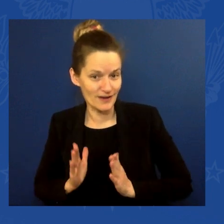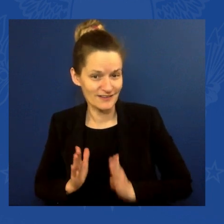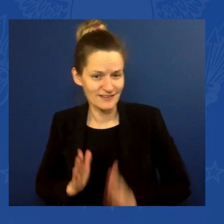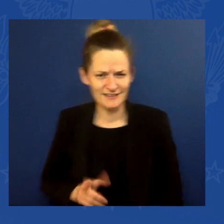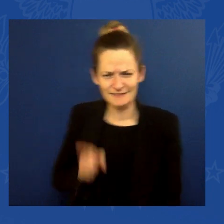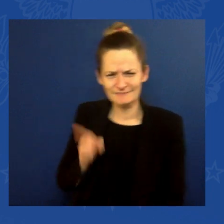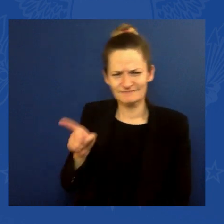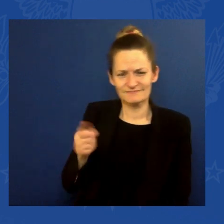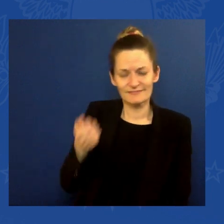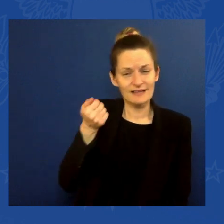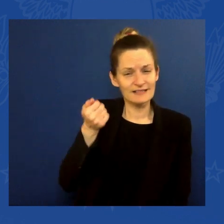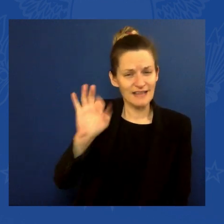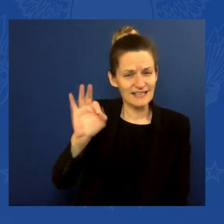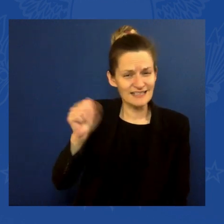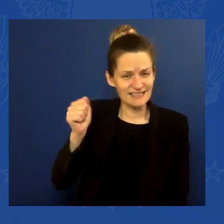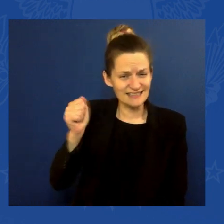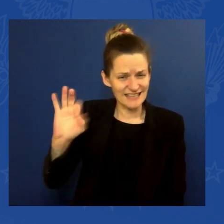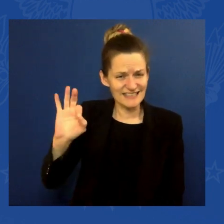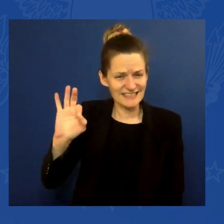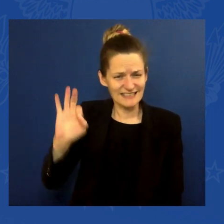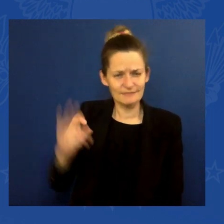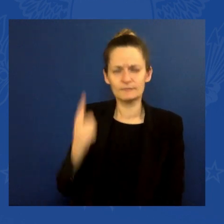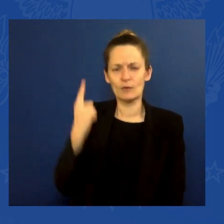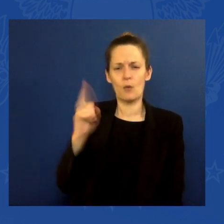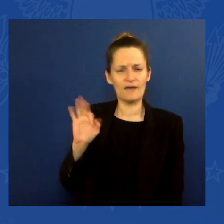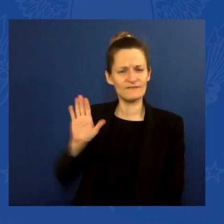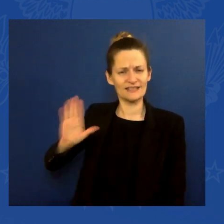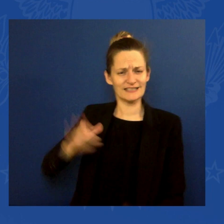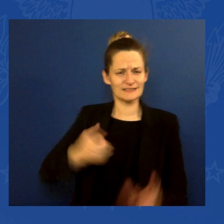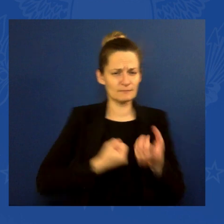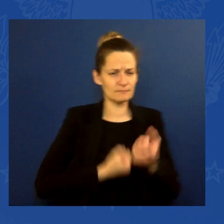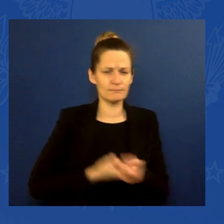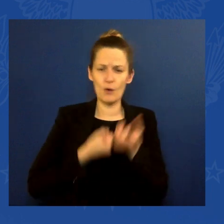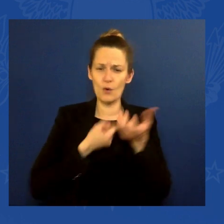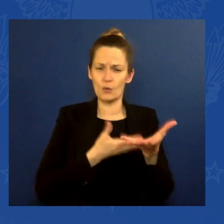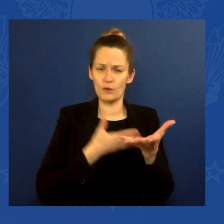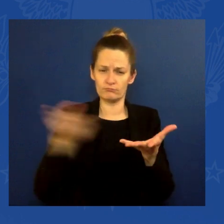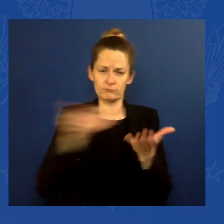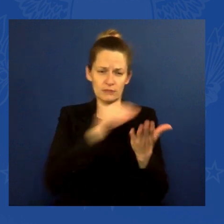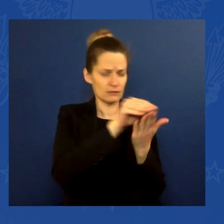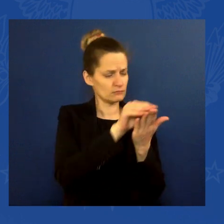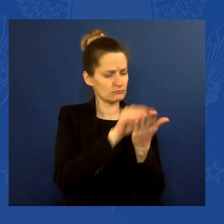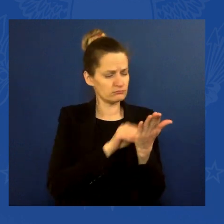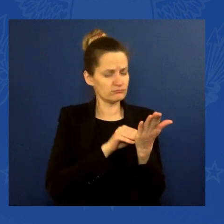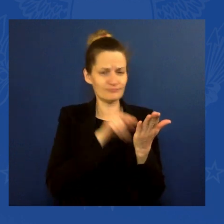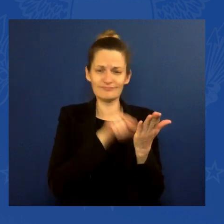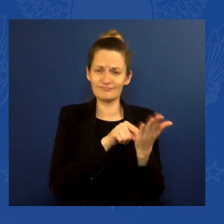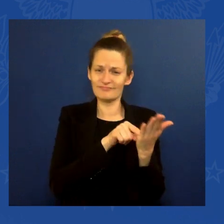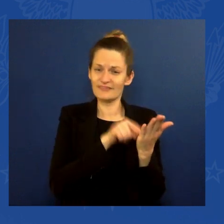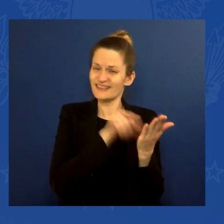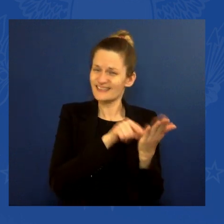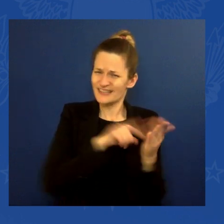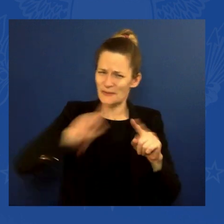he wrote of "his Ireland." And the concluding stanza he wrote was: "From the fairest land, except my own,